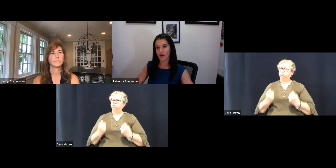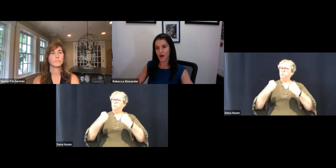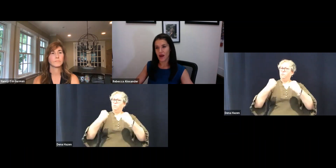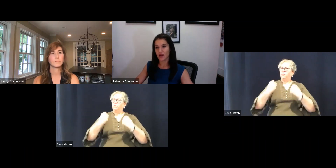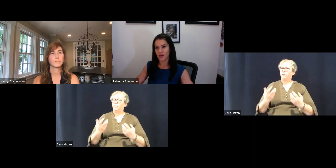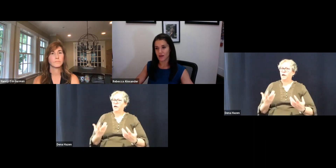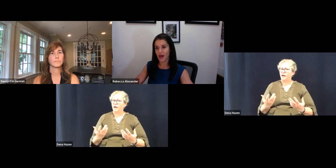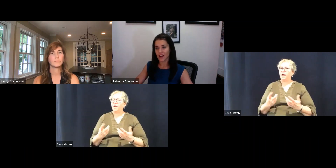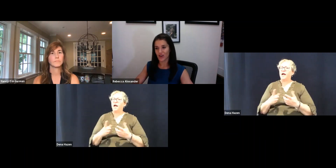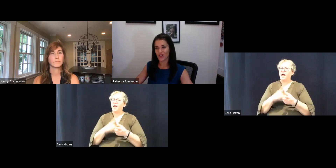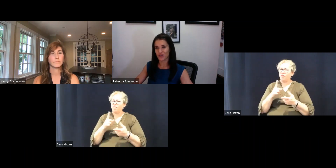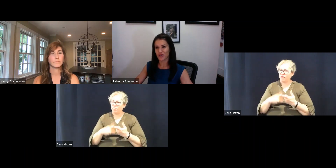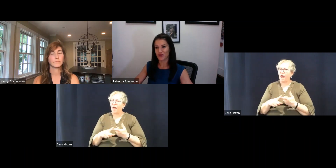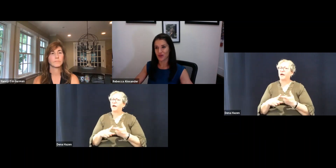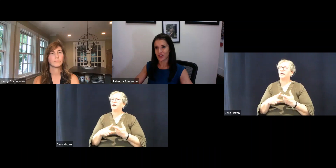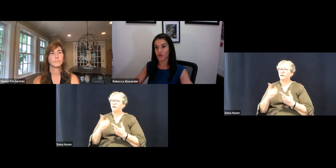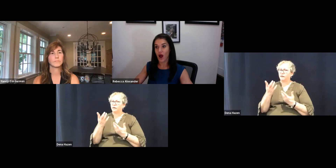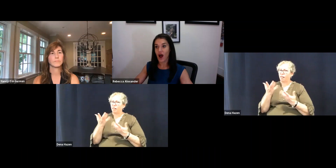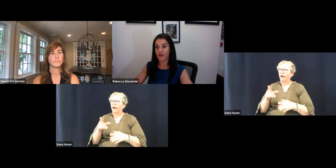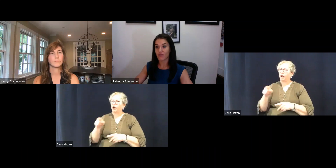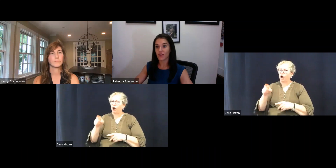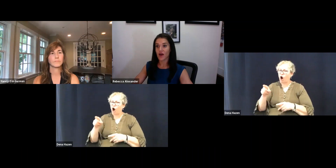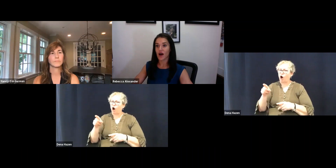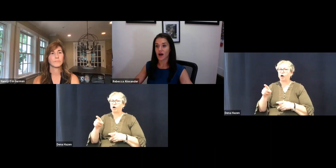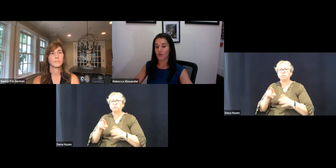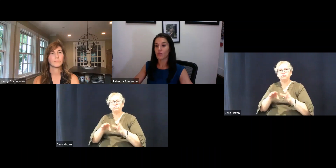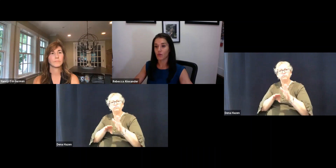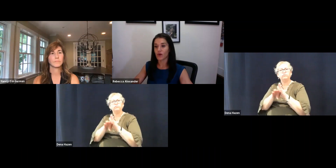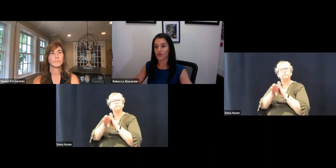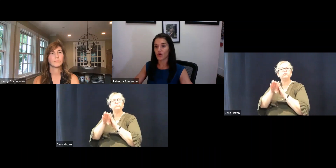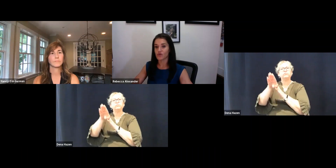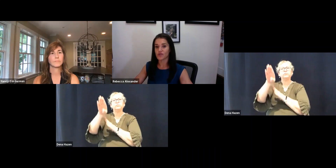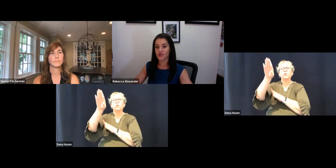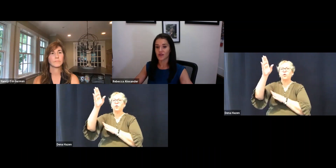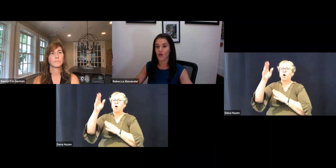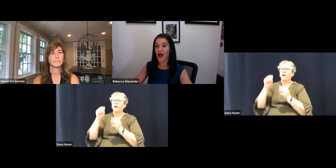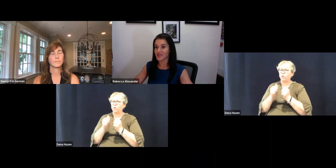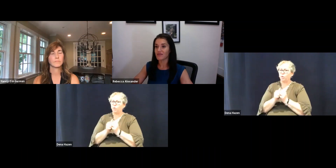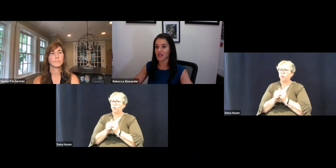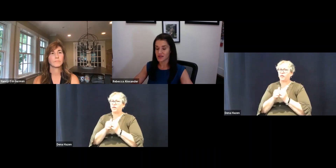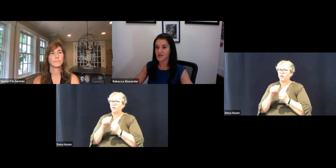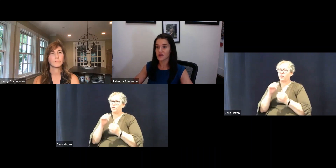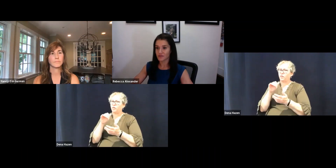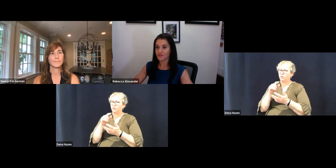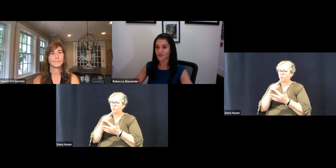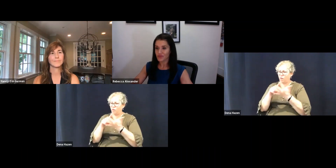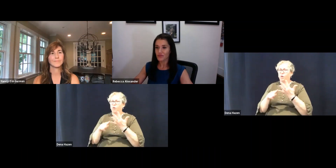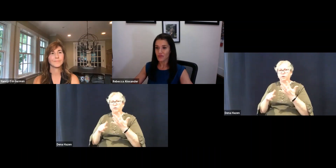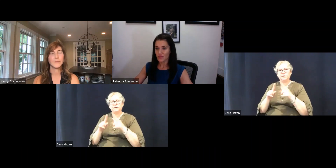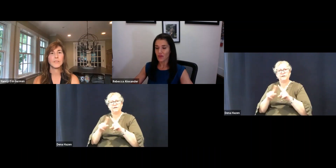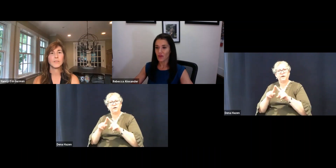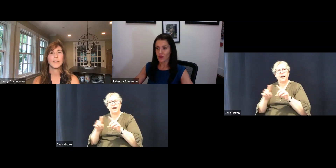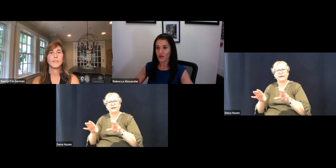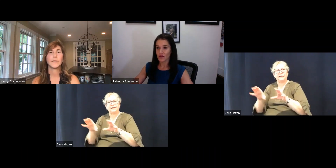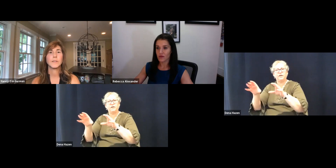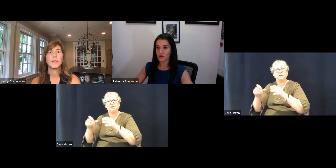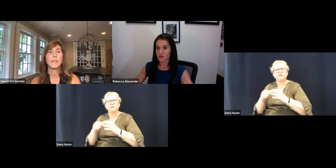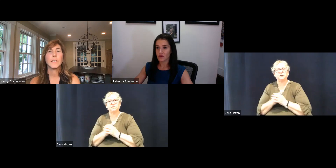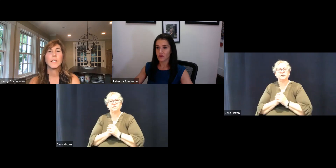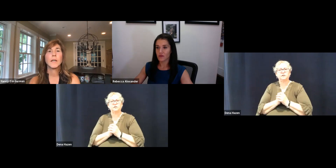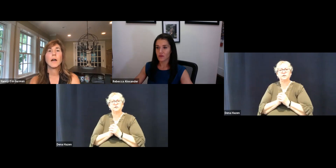and letting her sort of really thrive with those activities.